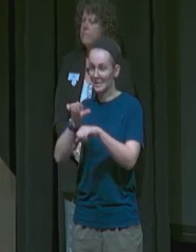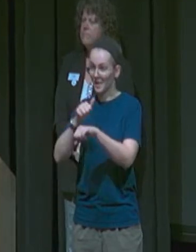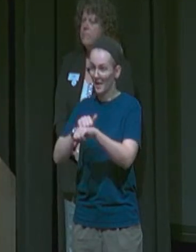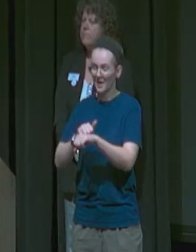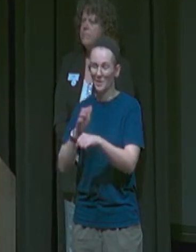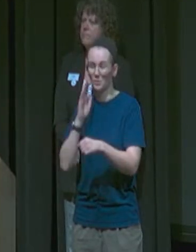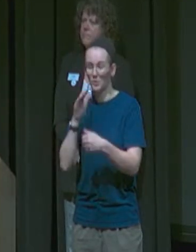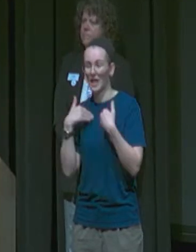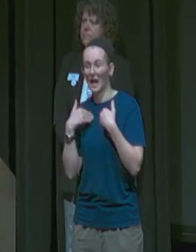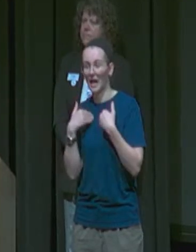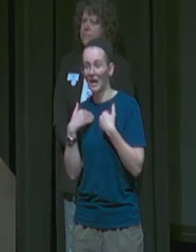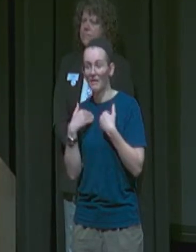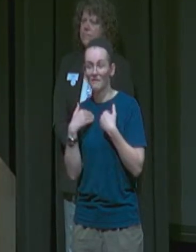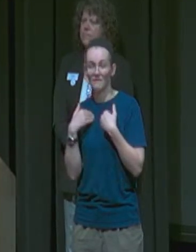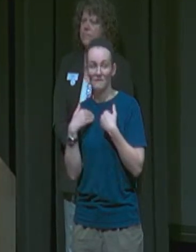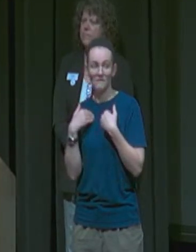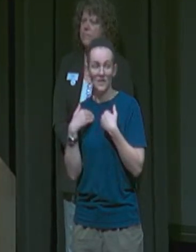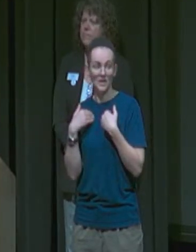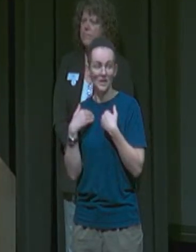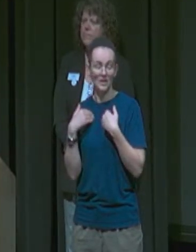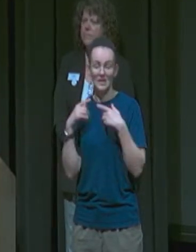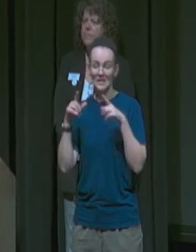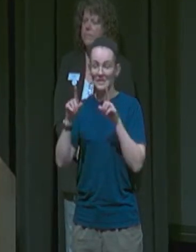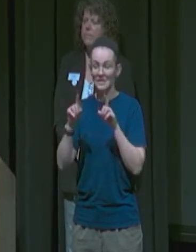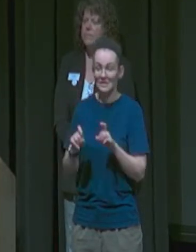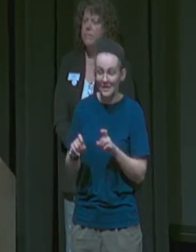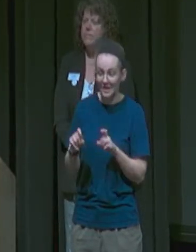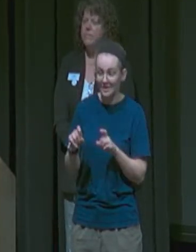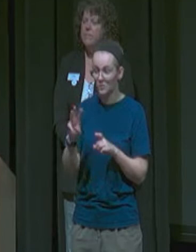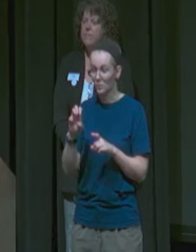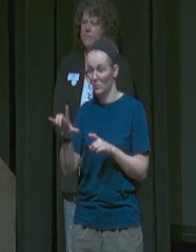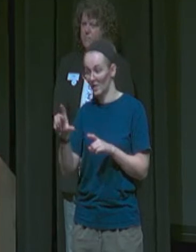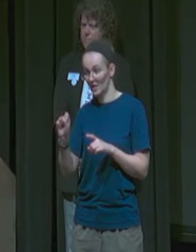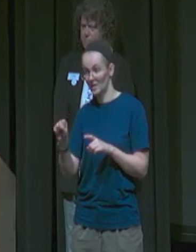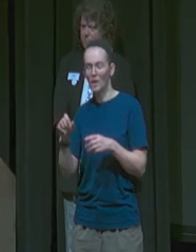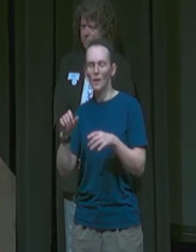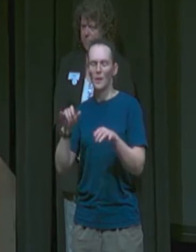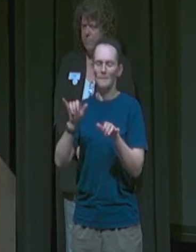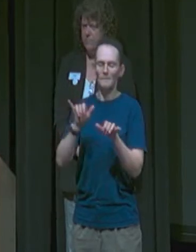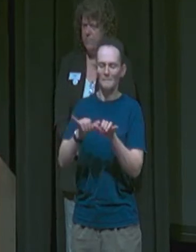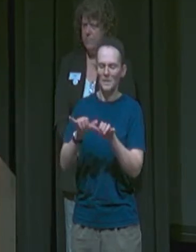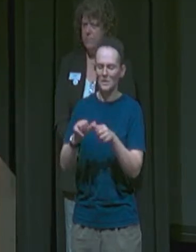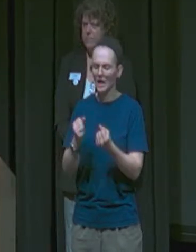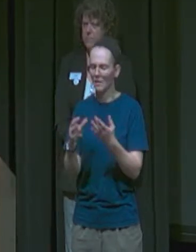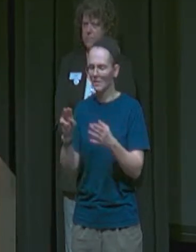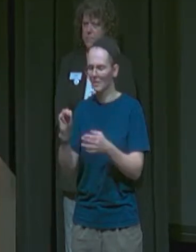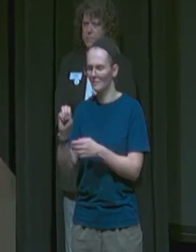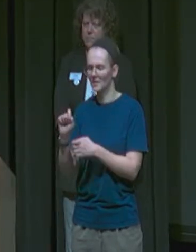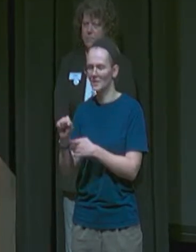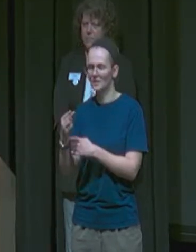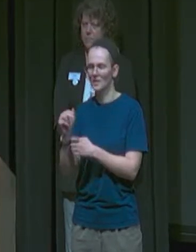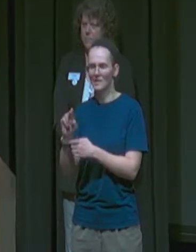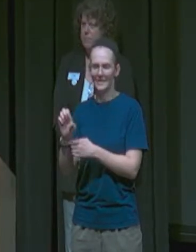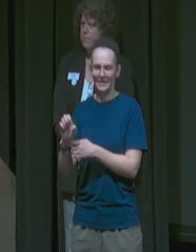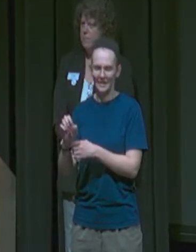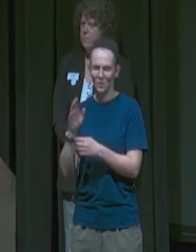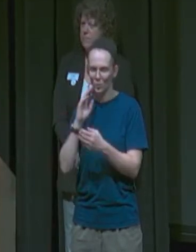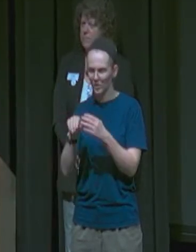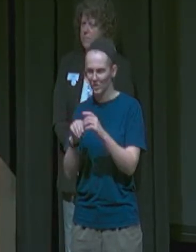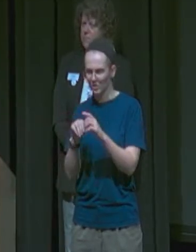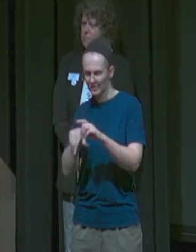going to be uh test Wells that will monitor how much methane is being generated or is that even a